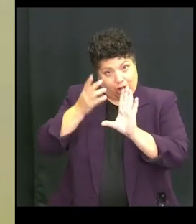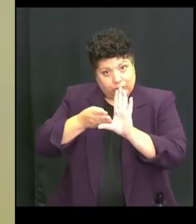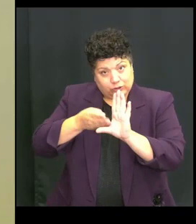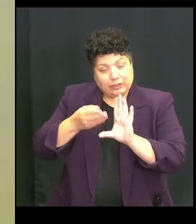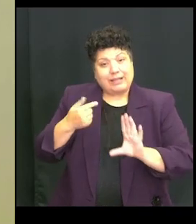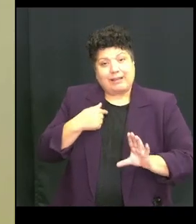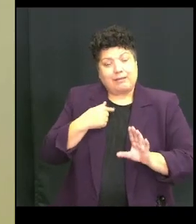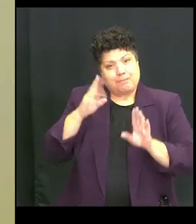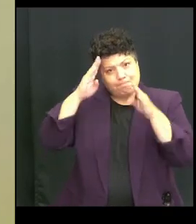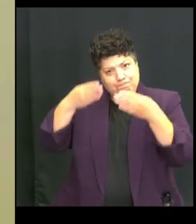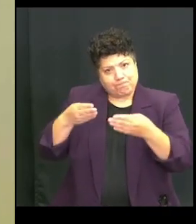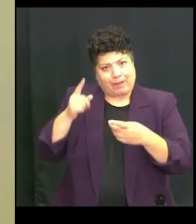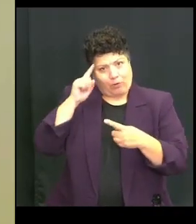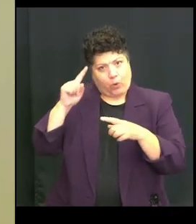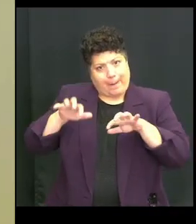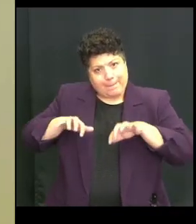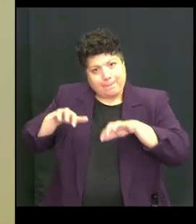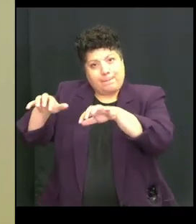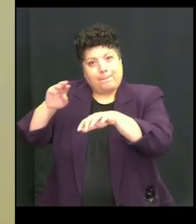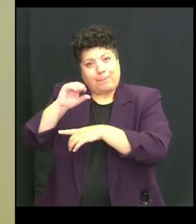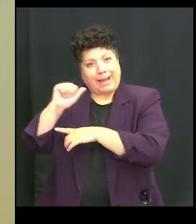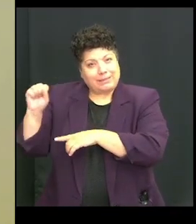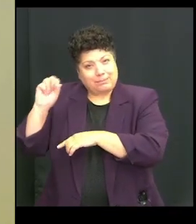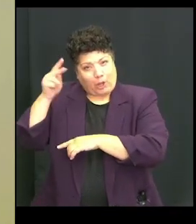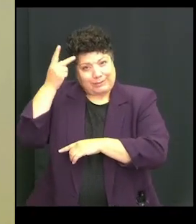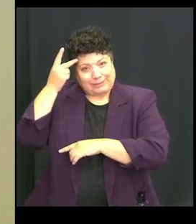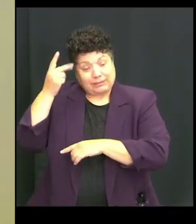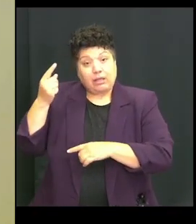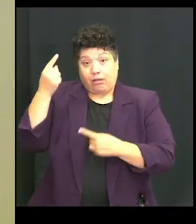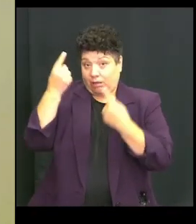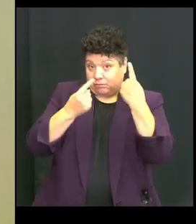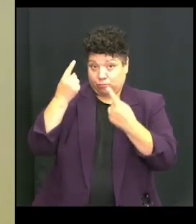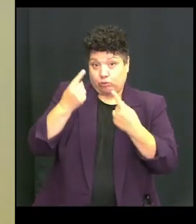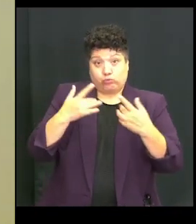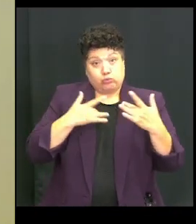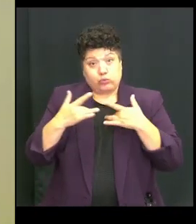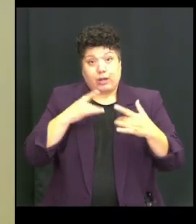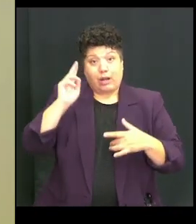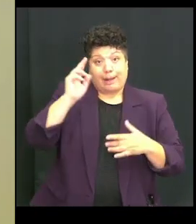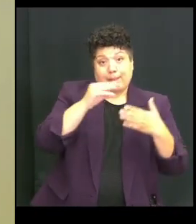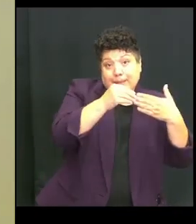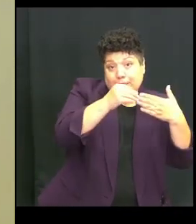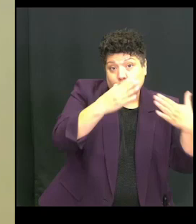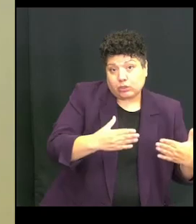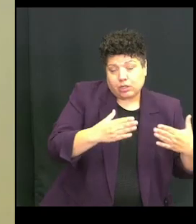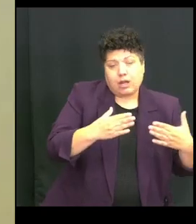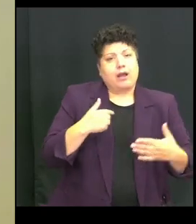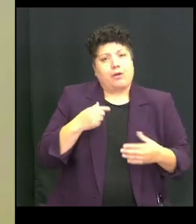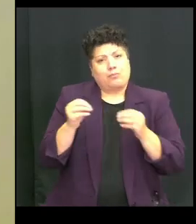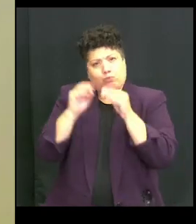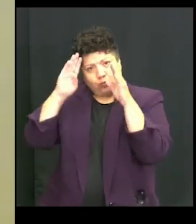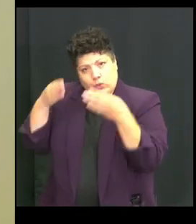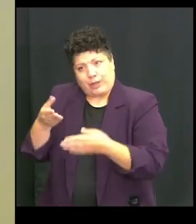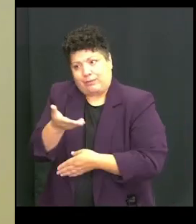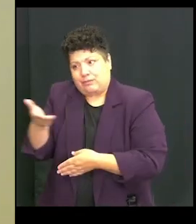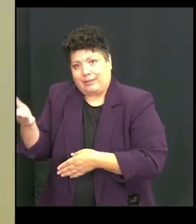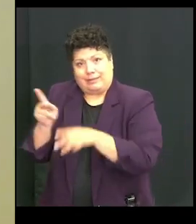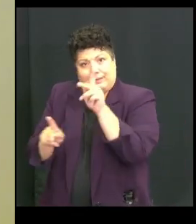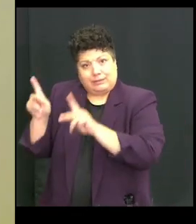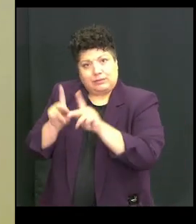not so much about political leaders, I'm concerned about how citizens respond to what political leaders are putting out there.